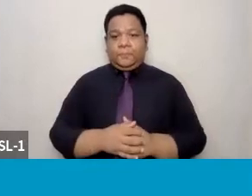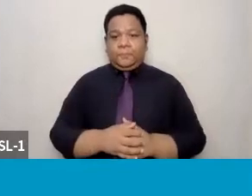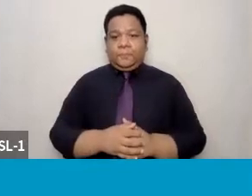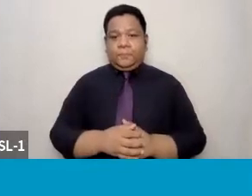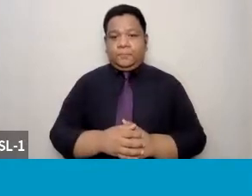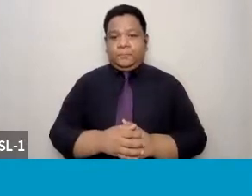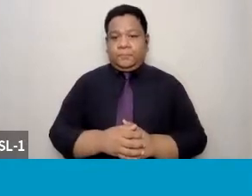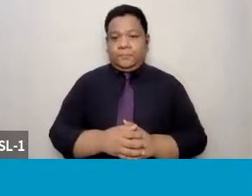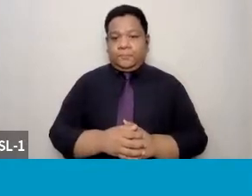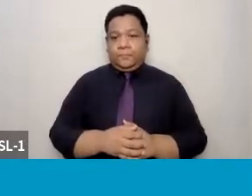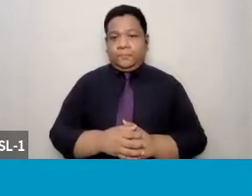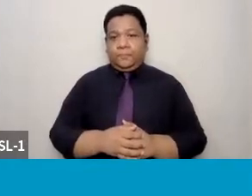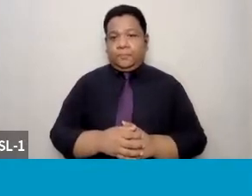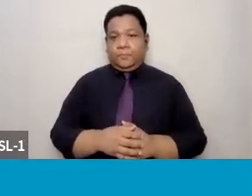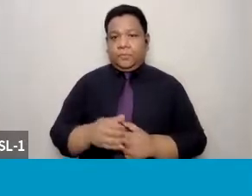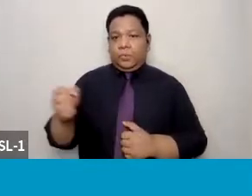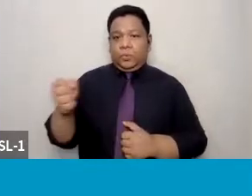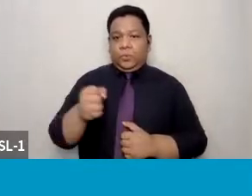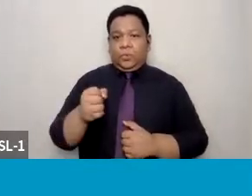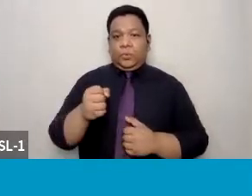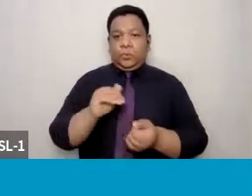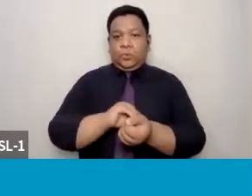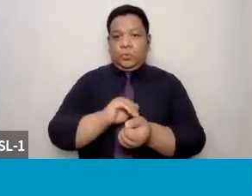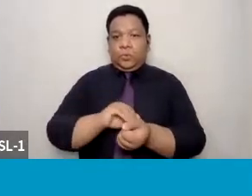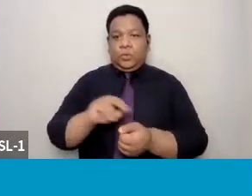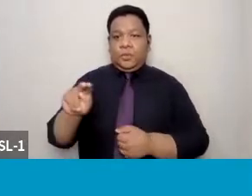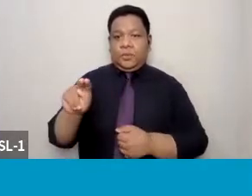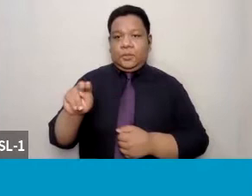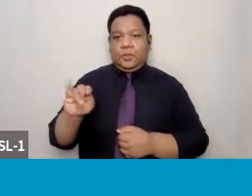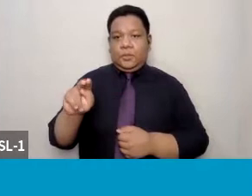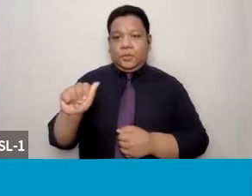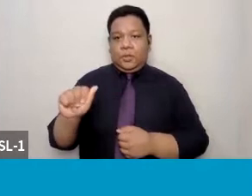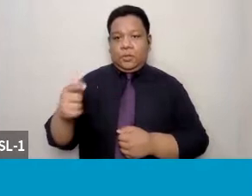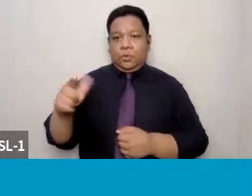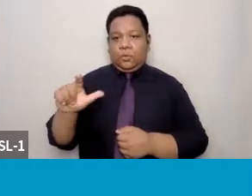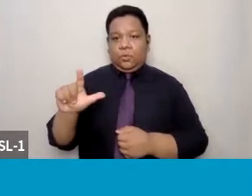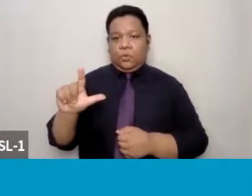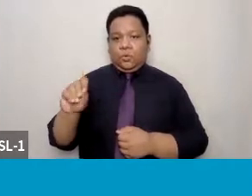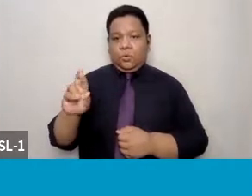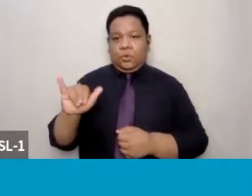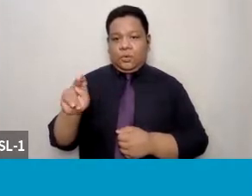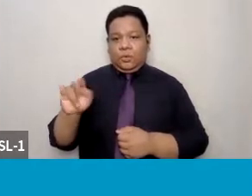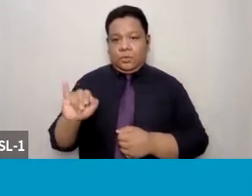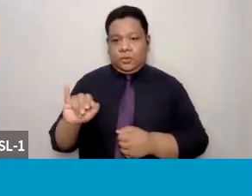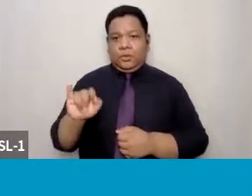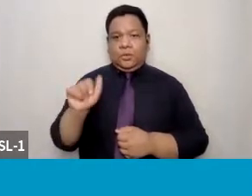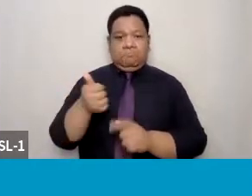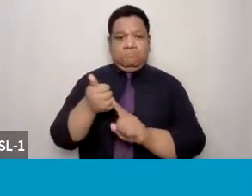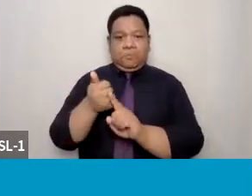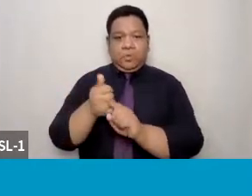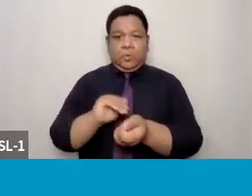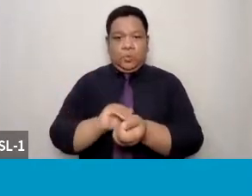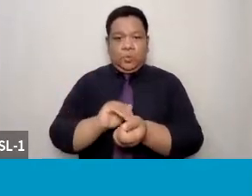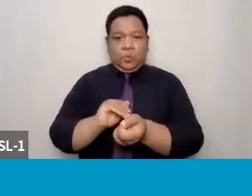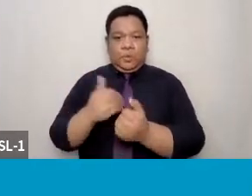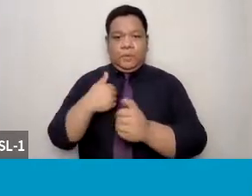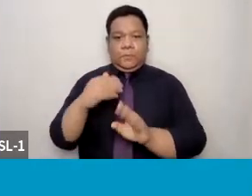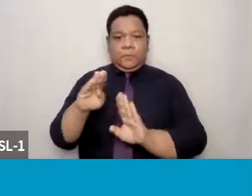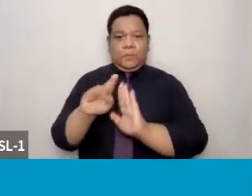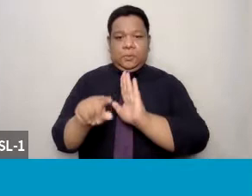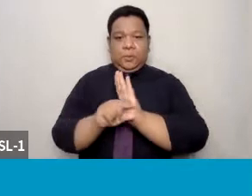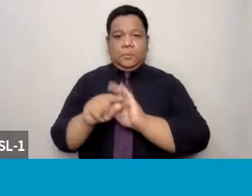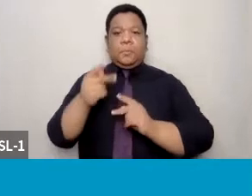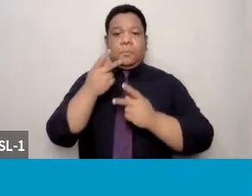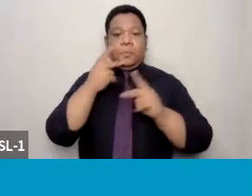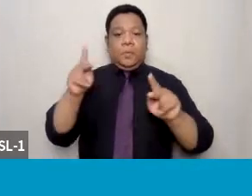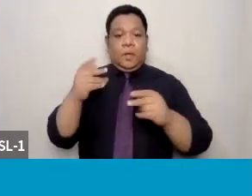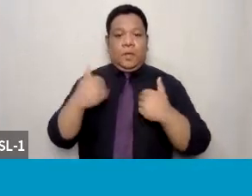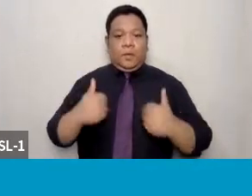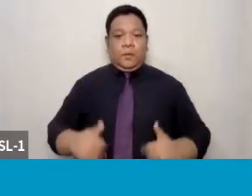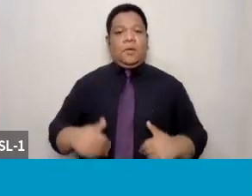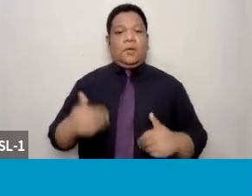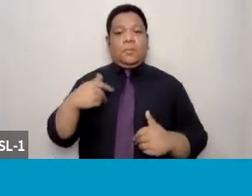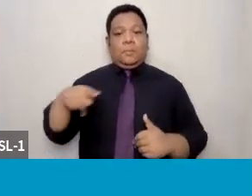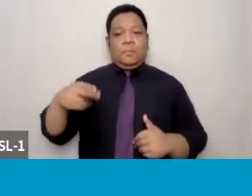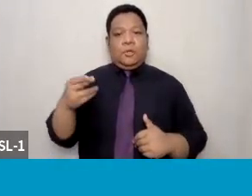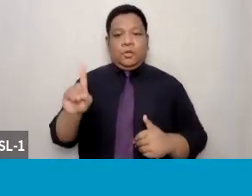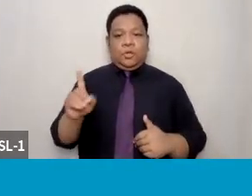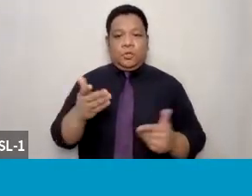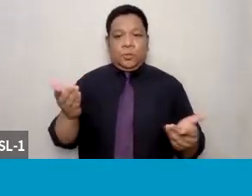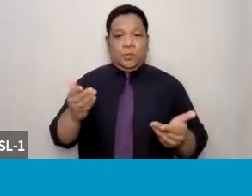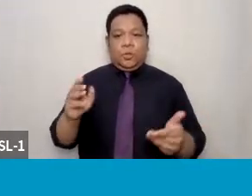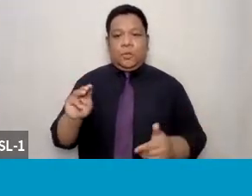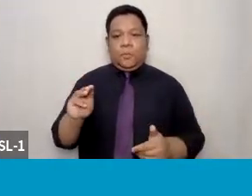We will now be joined by Dr. Nina Gloriani, a doctor with a background in public health and a Phd on Microbial Immunology and Medical Biotechnology.